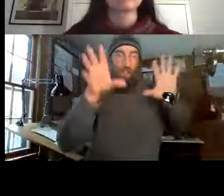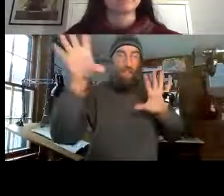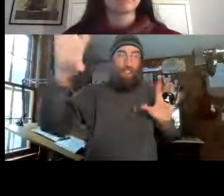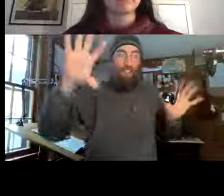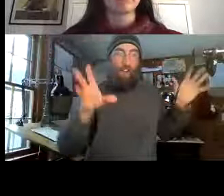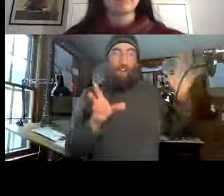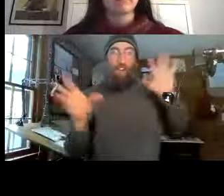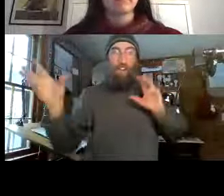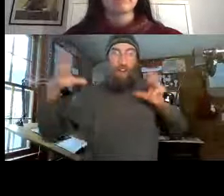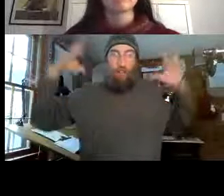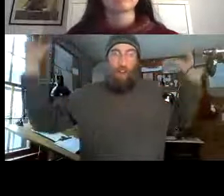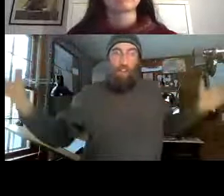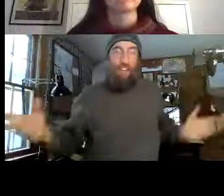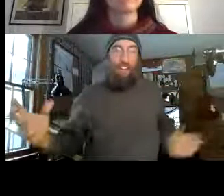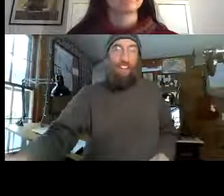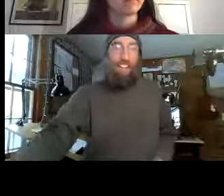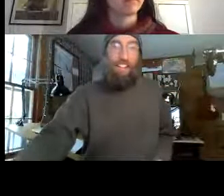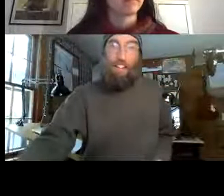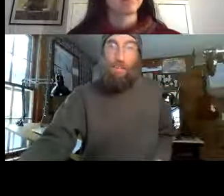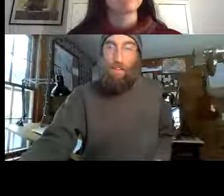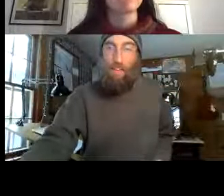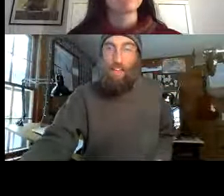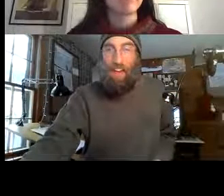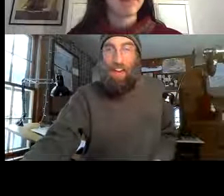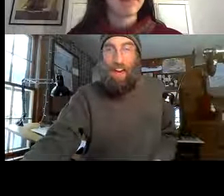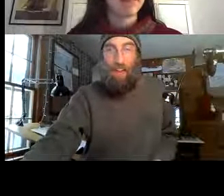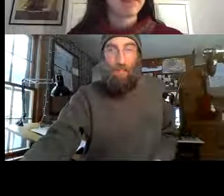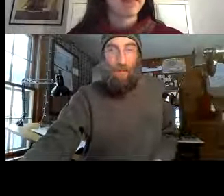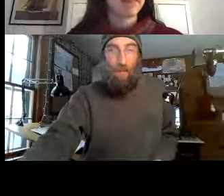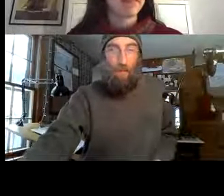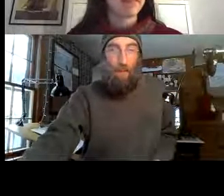and pieces that are around us, uh, in the community here, and that Freeman